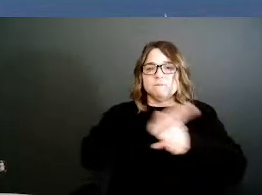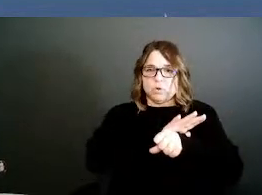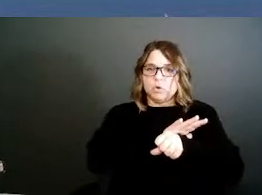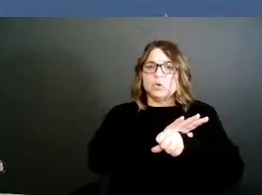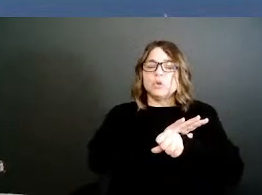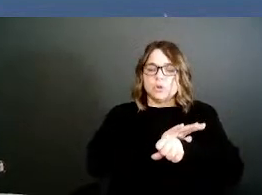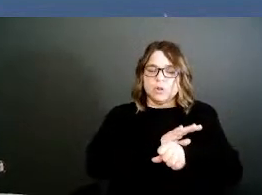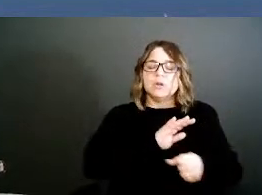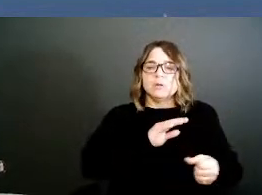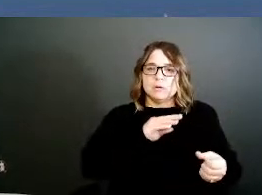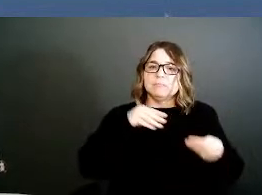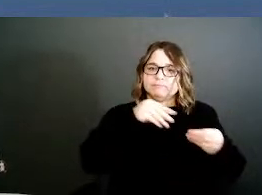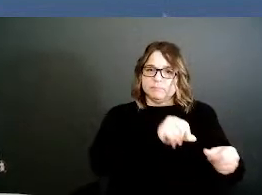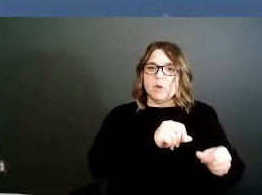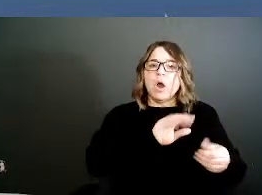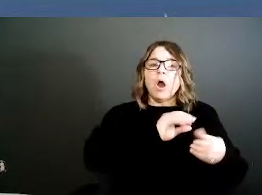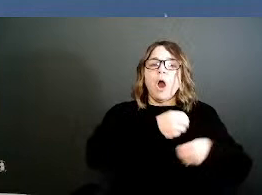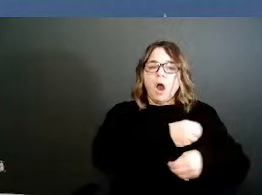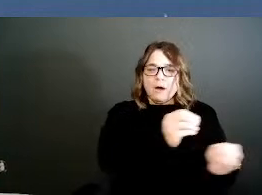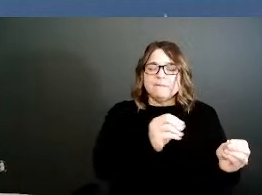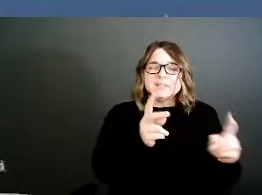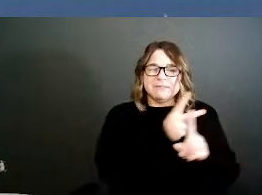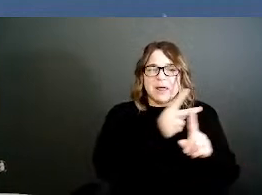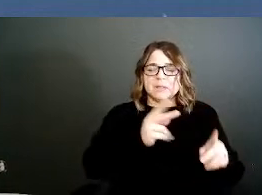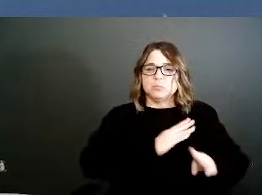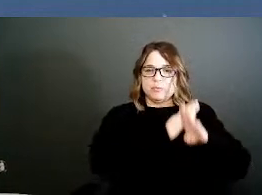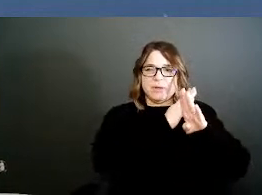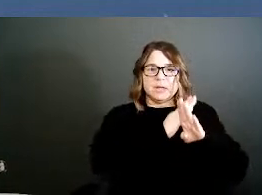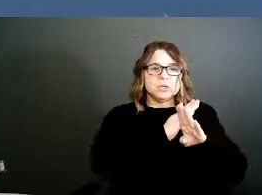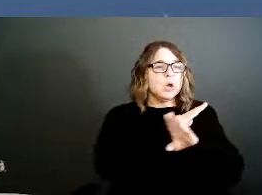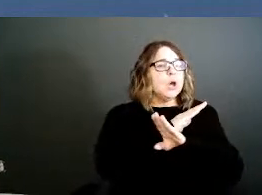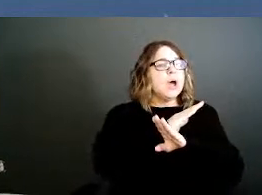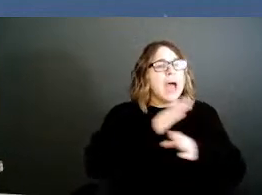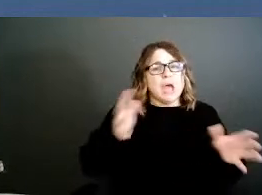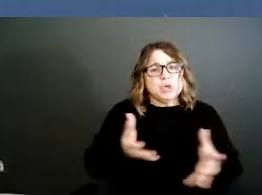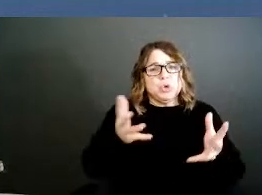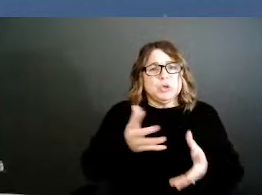AFRAID, BUT TO REACH OUT TO NEIGHBORS TO LEARN FROM AND I ENCOURAGE MY FRIENDS NOT TO CALL THE POLICE WHEN THEY ARE SUPPORT ONE ANOTHER.